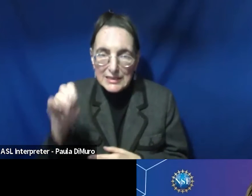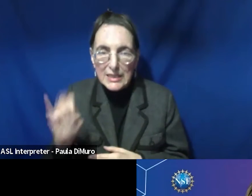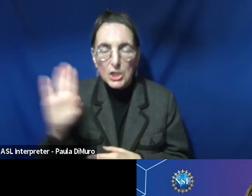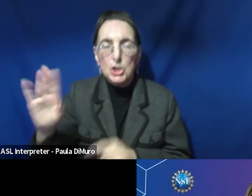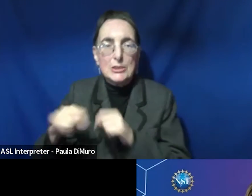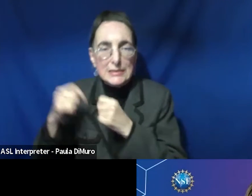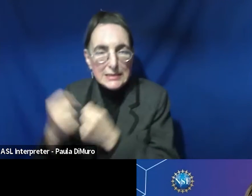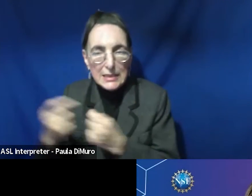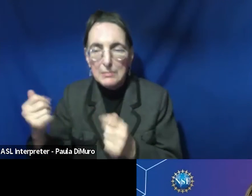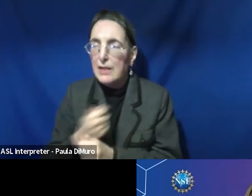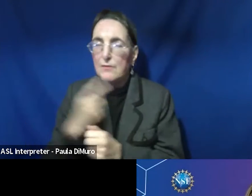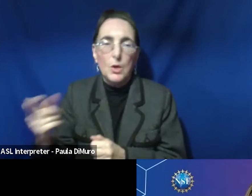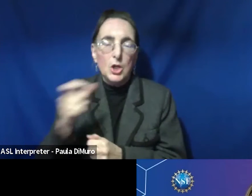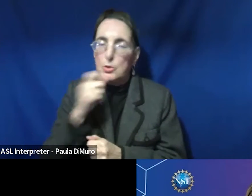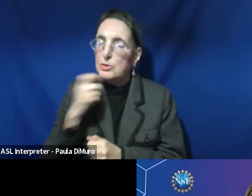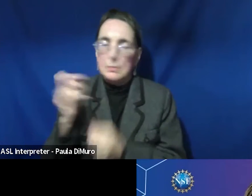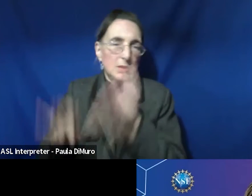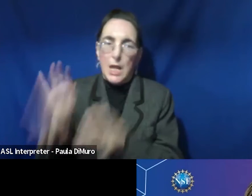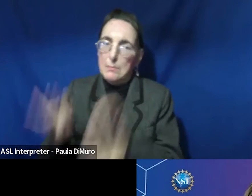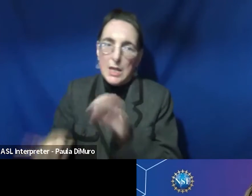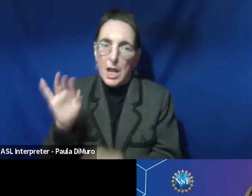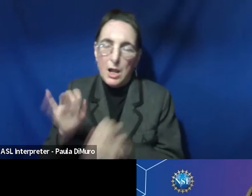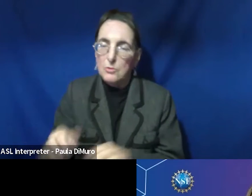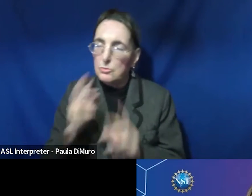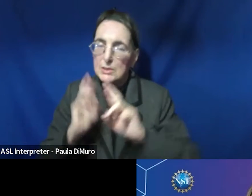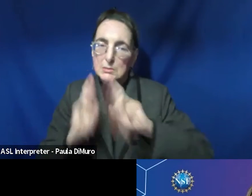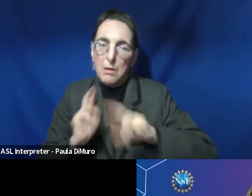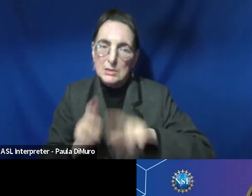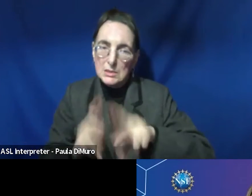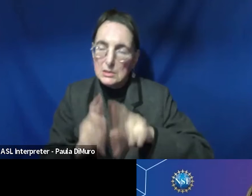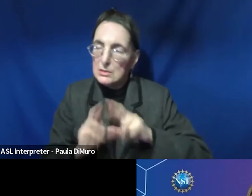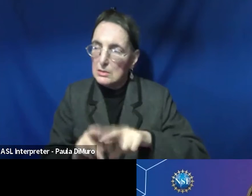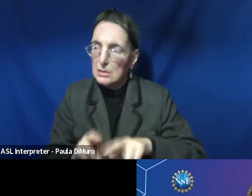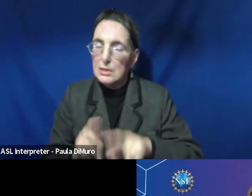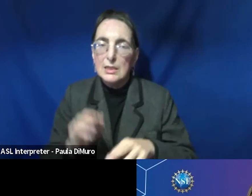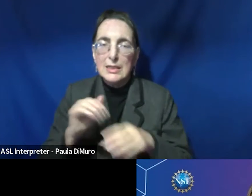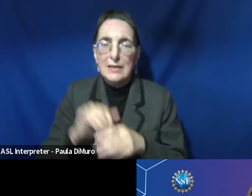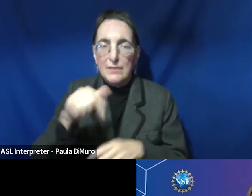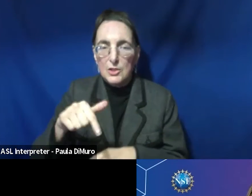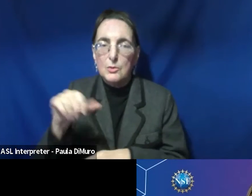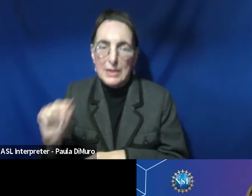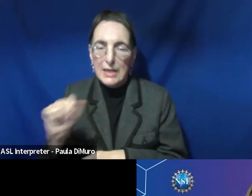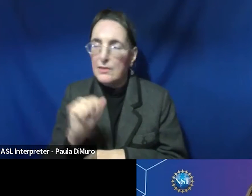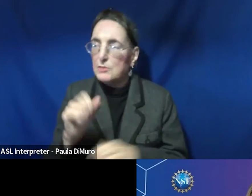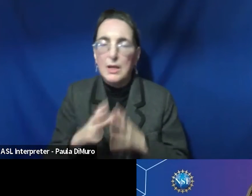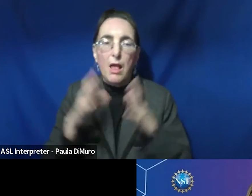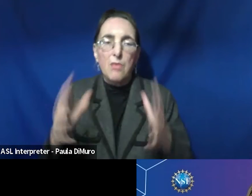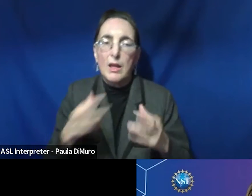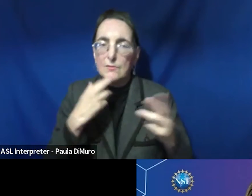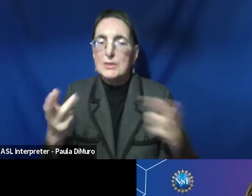who has been furiously typing out responses in the Q&A. So there have been a lot of responses there.